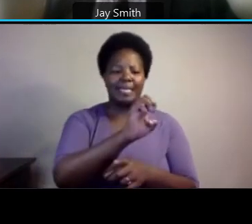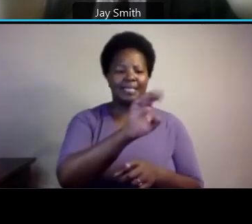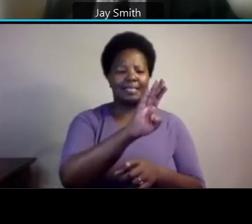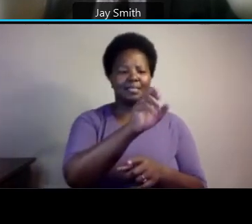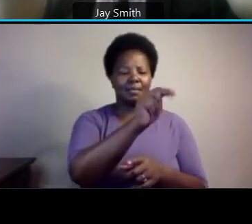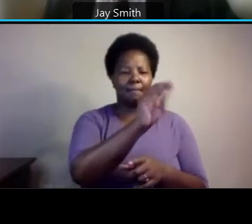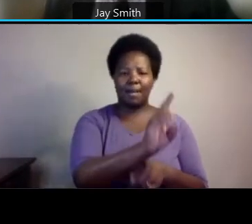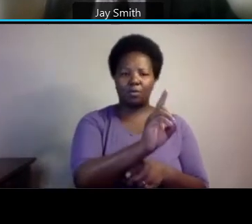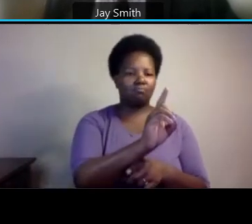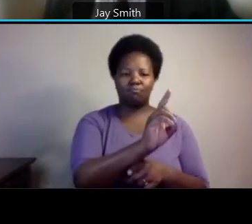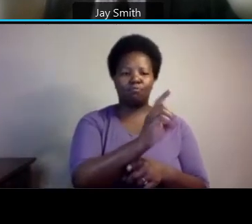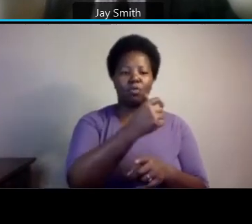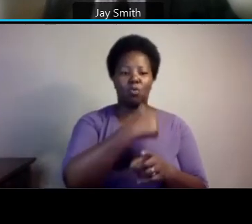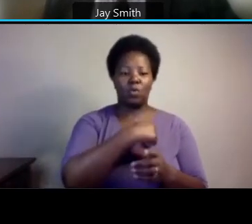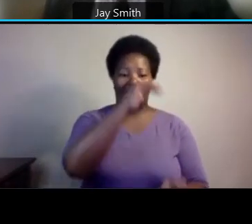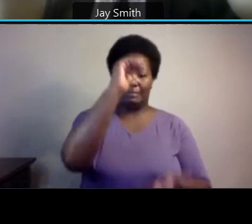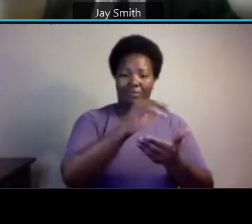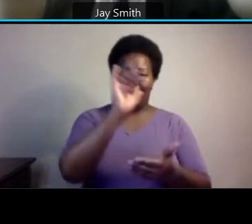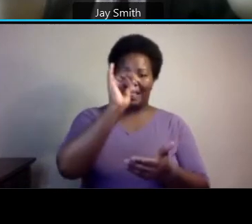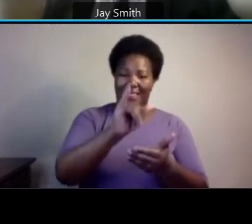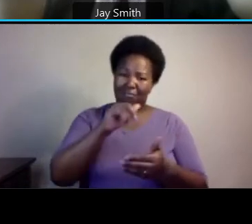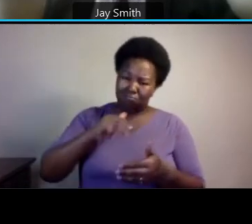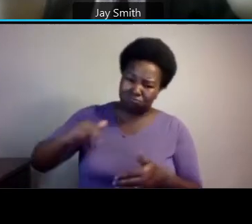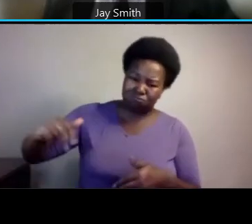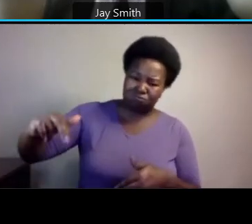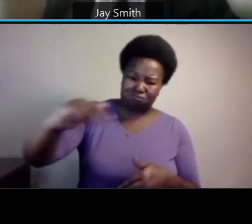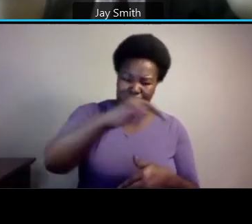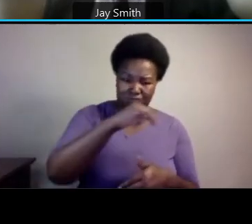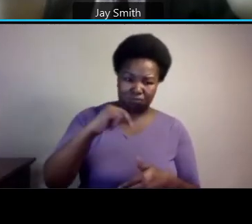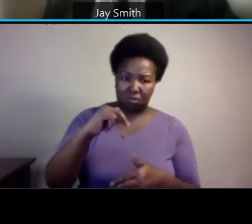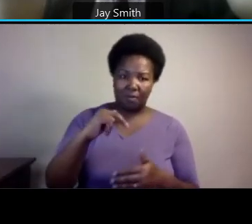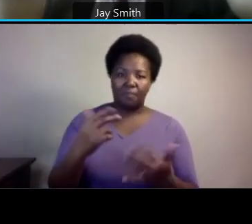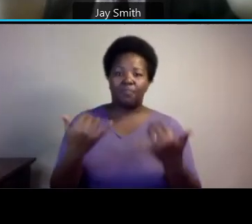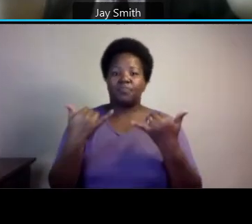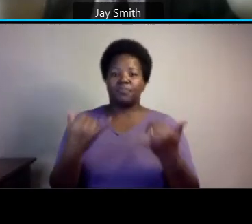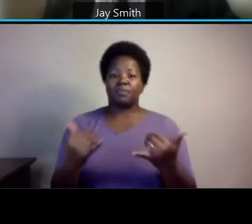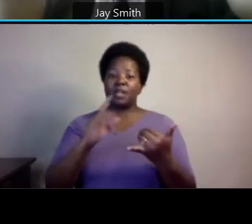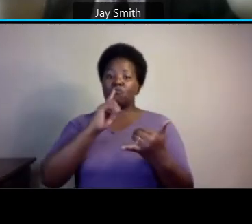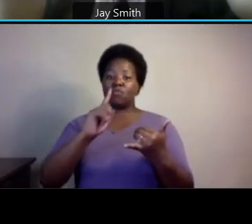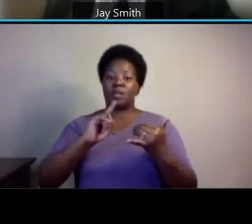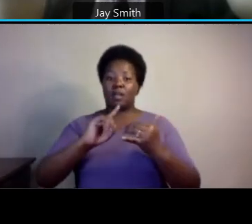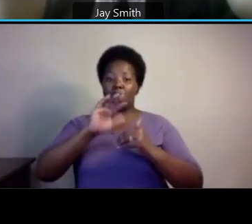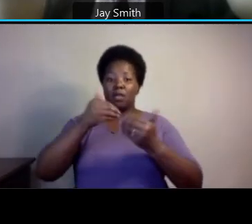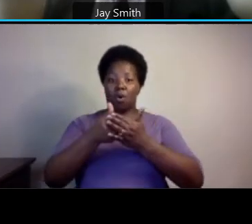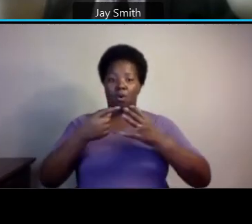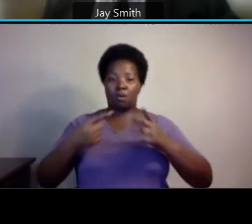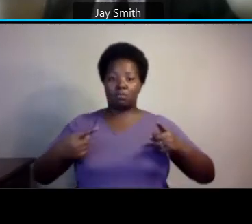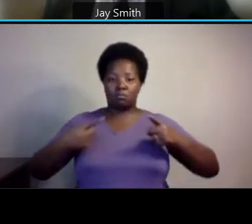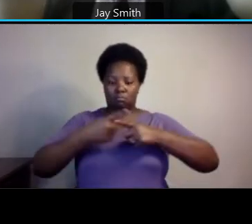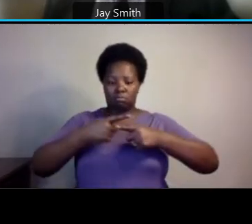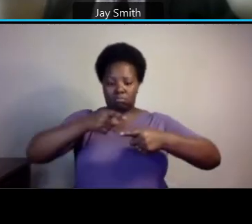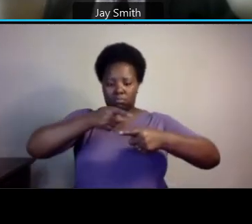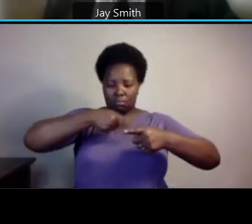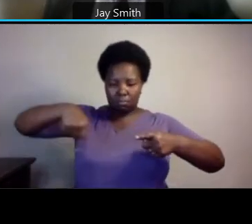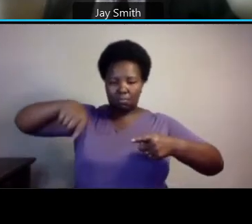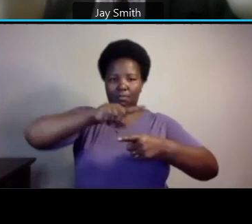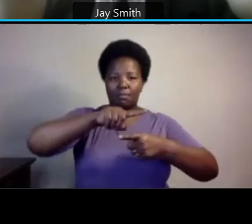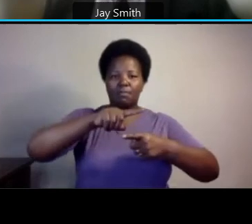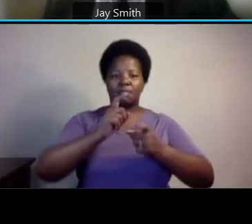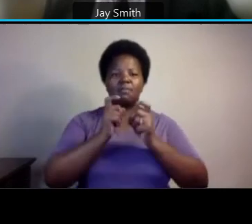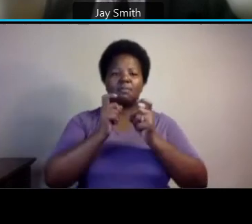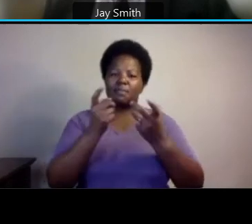so so the whole intersection is really designed to provide a safer more attractive place for the